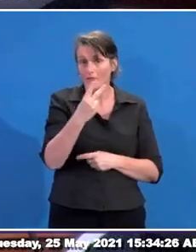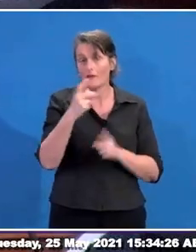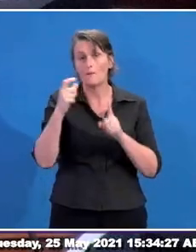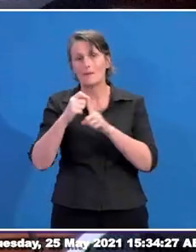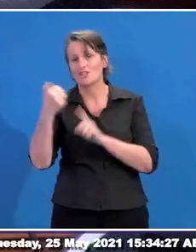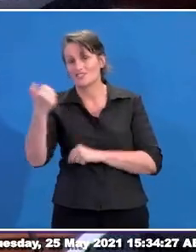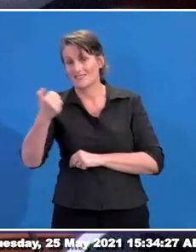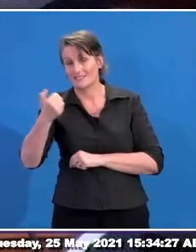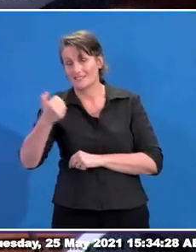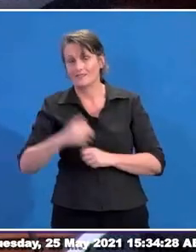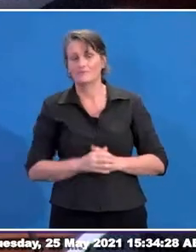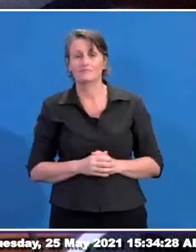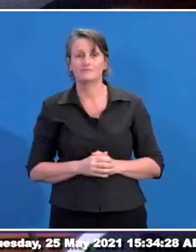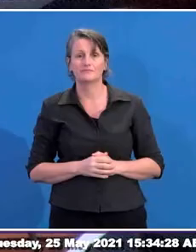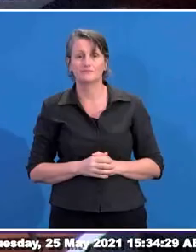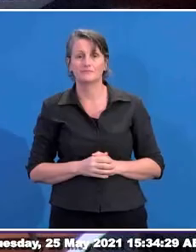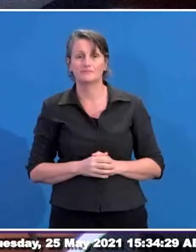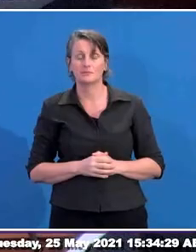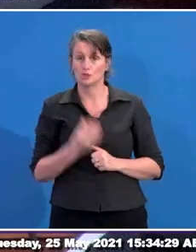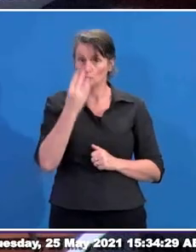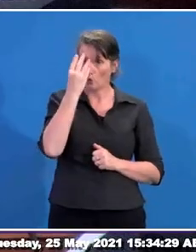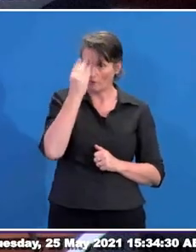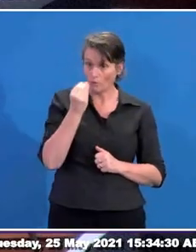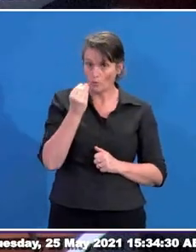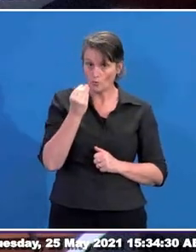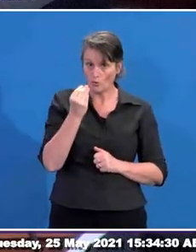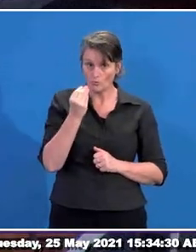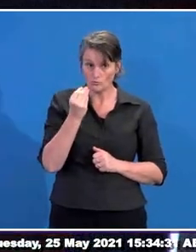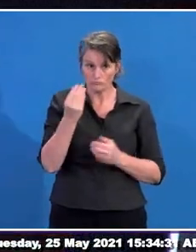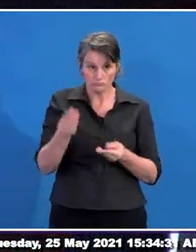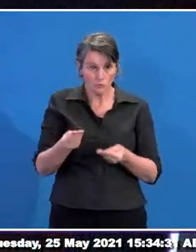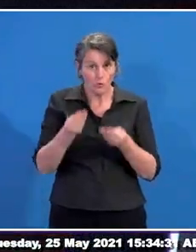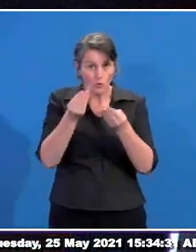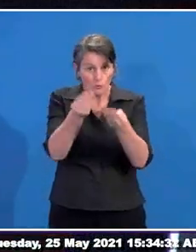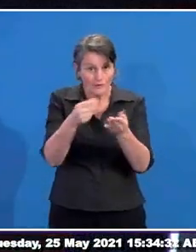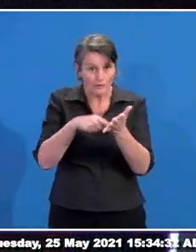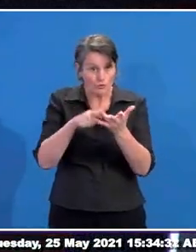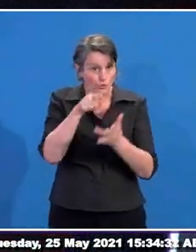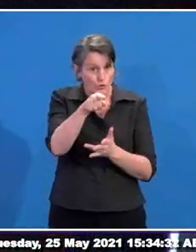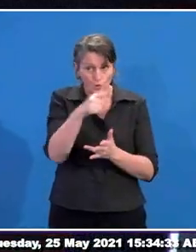Were those photographs provided to you by someone, can you remember?